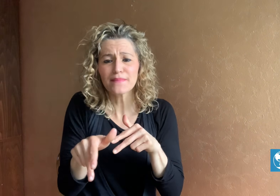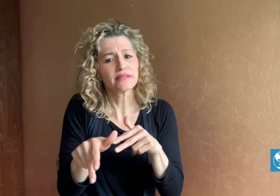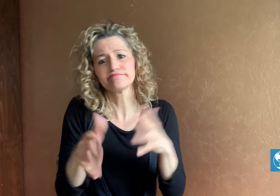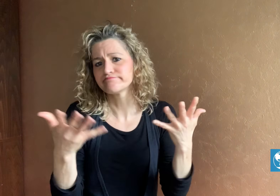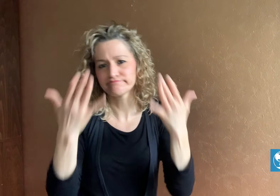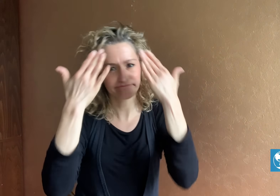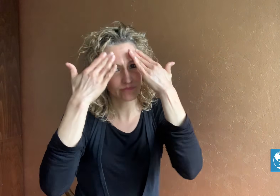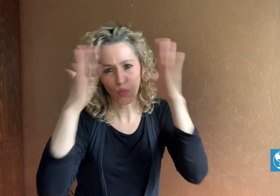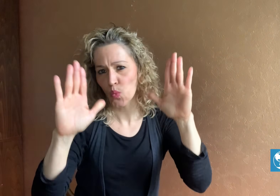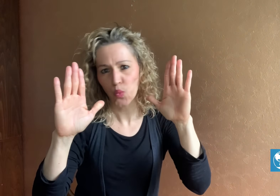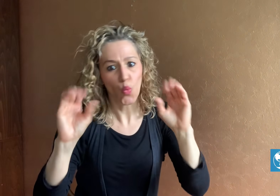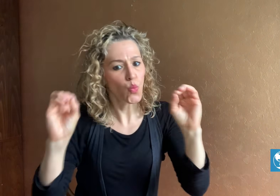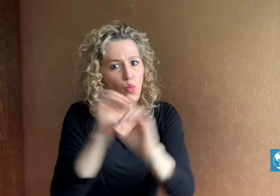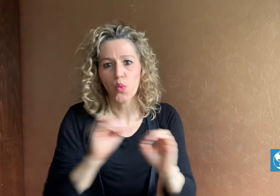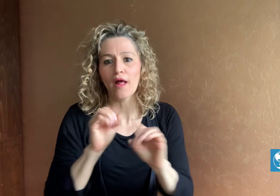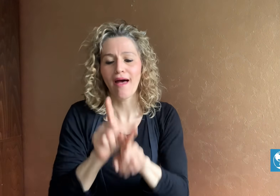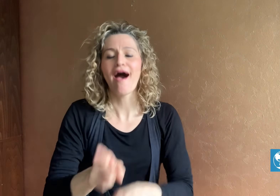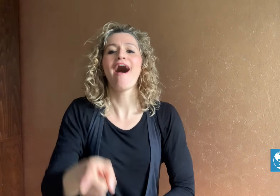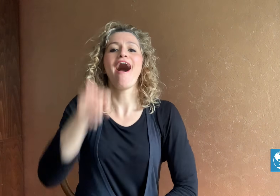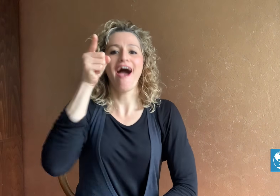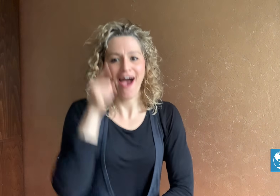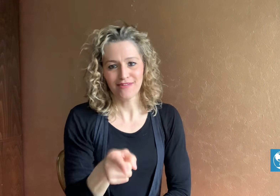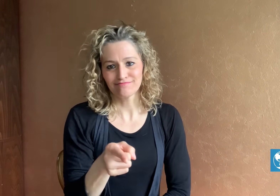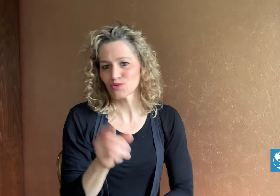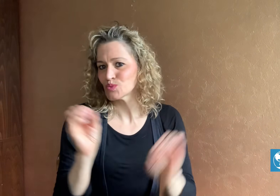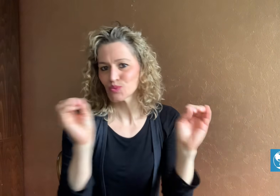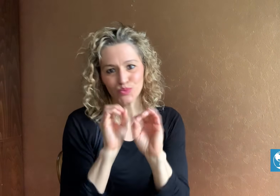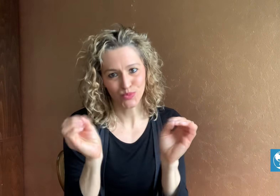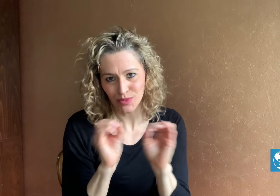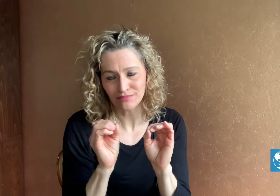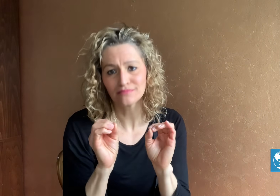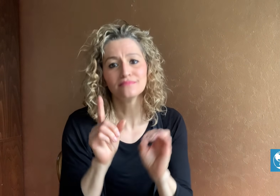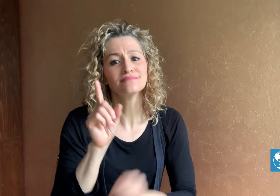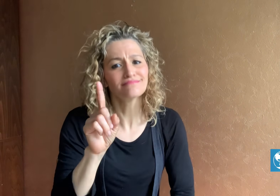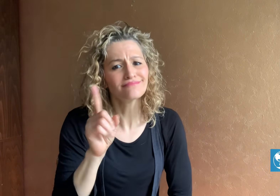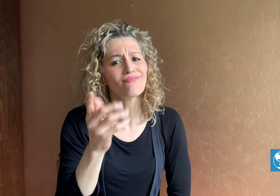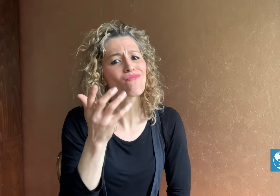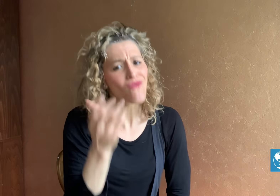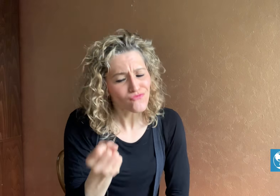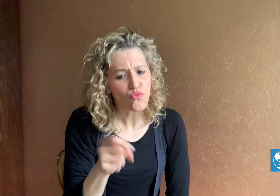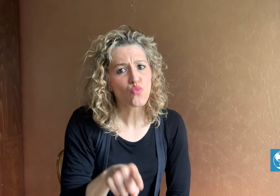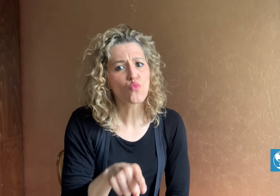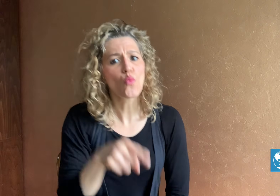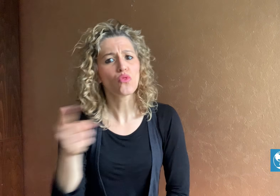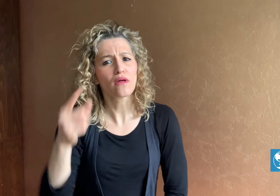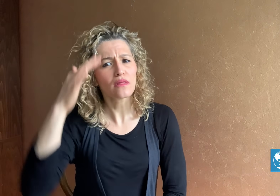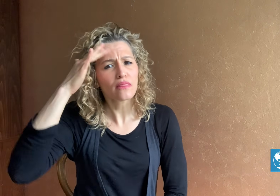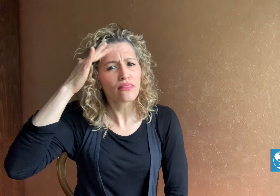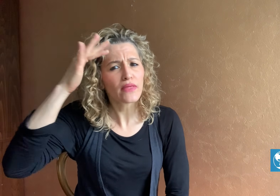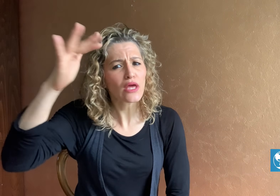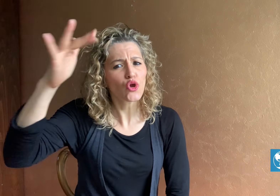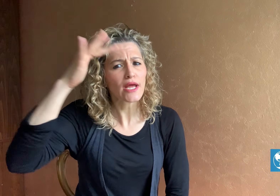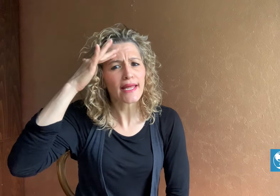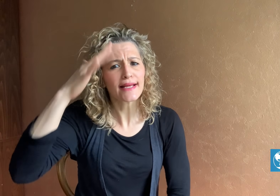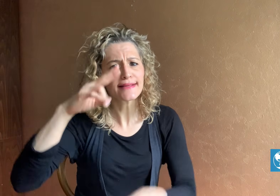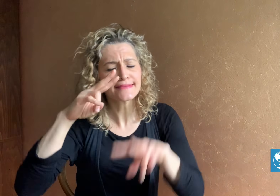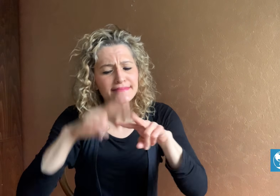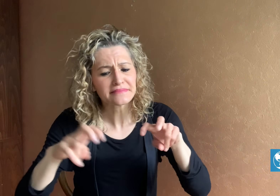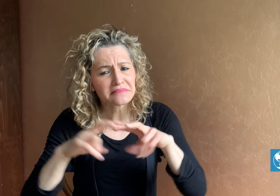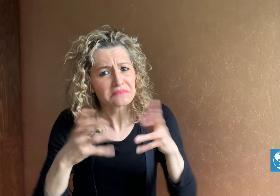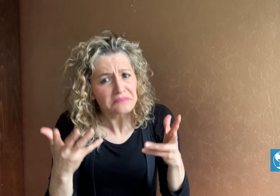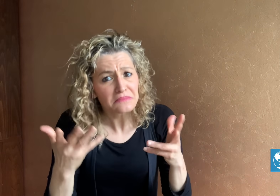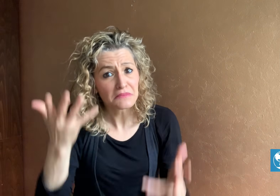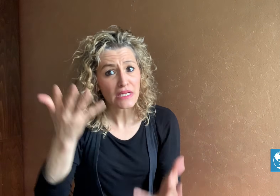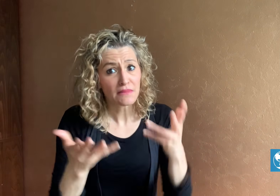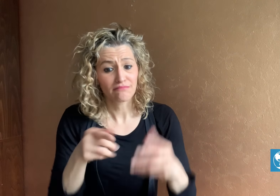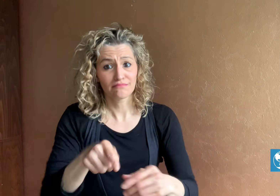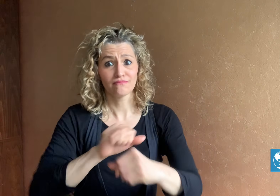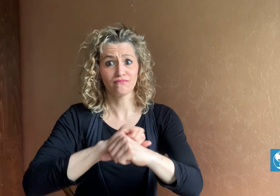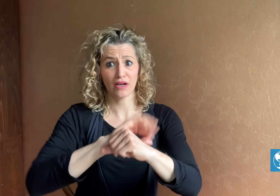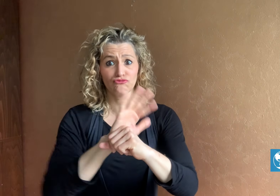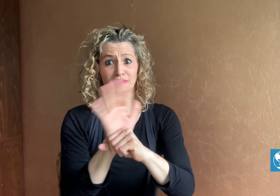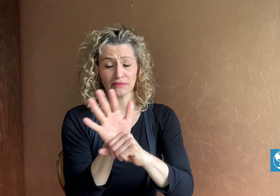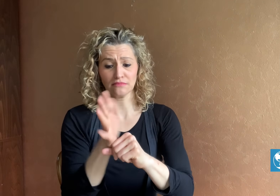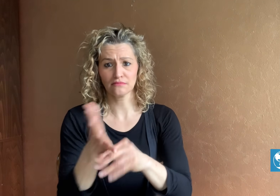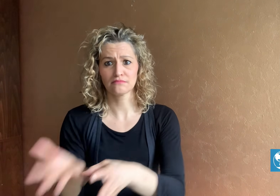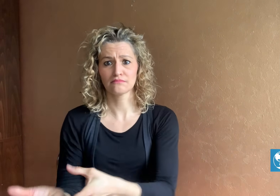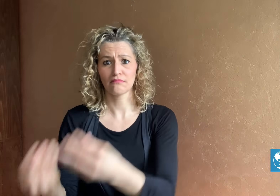It is also theorised that the virus might have mutated